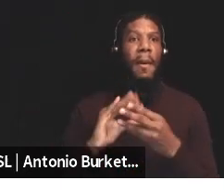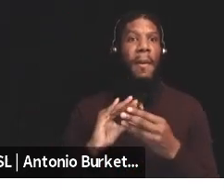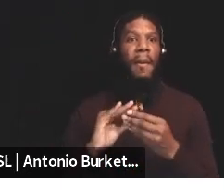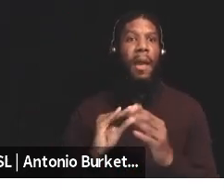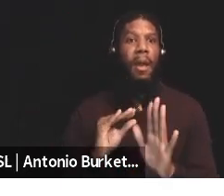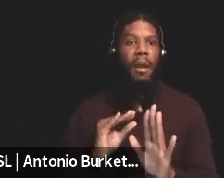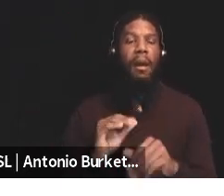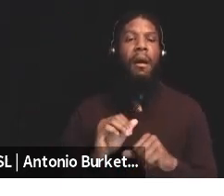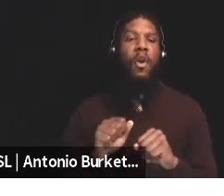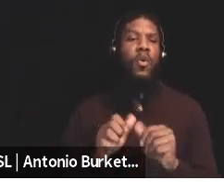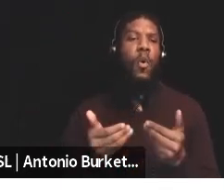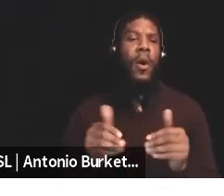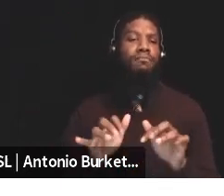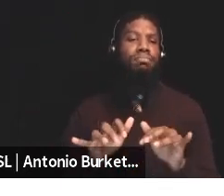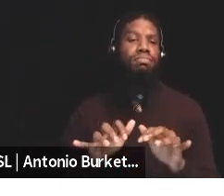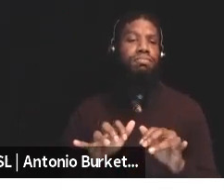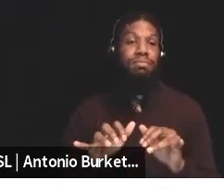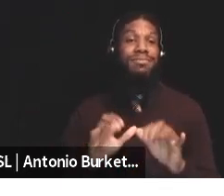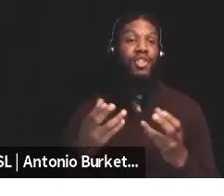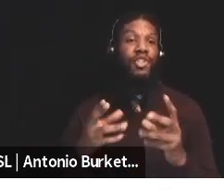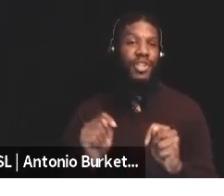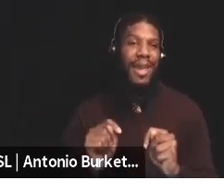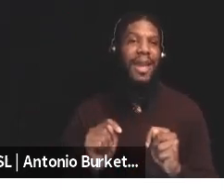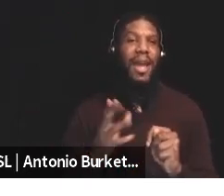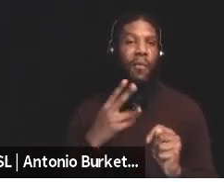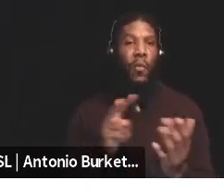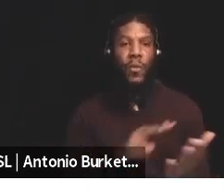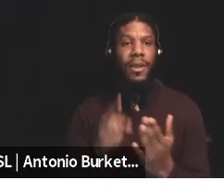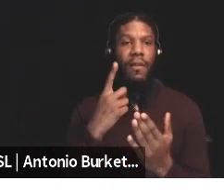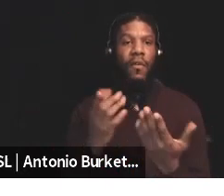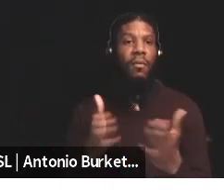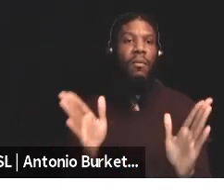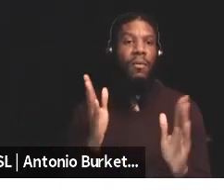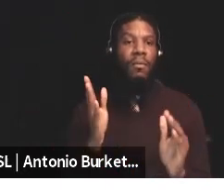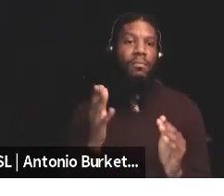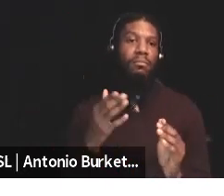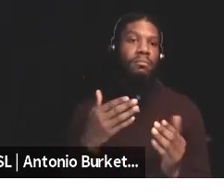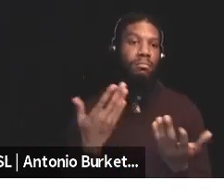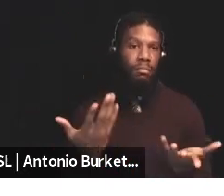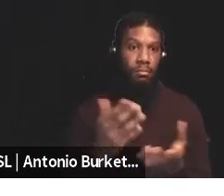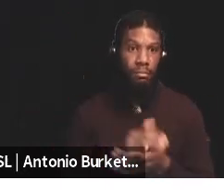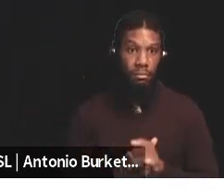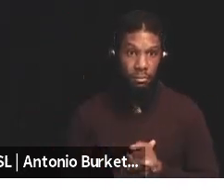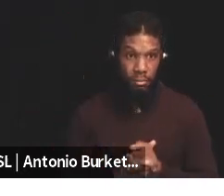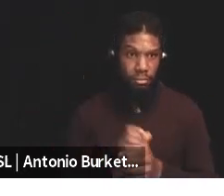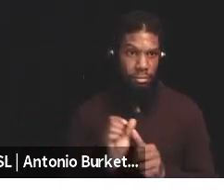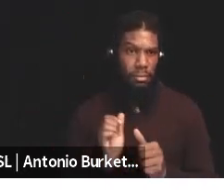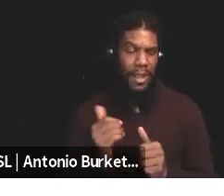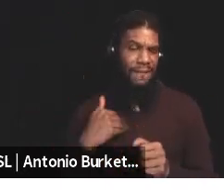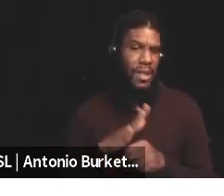you can go ahead and enter it in to the chat in text and we will read it aloud for you. We have enough time for one or two. [Beth] Yeah.